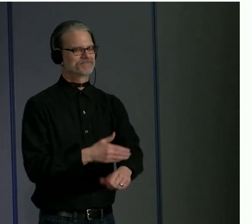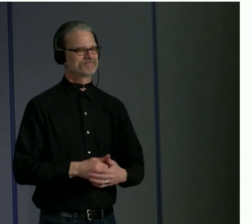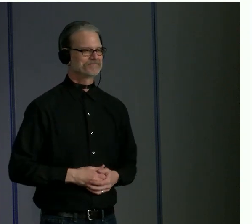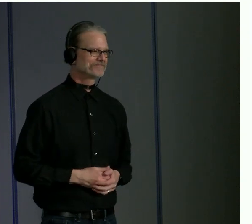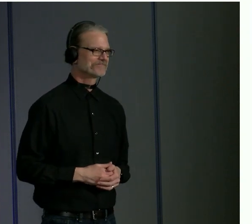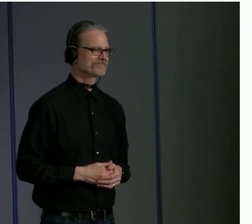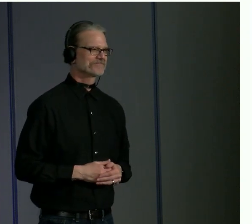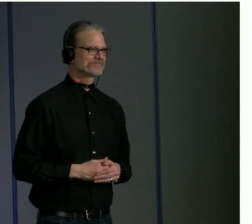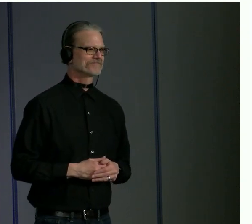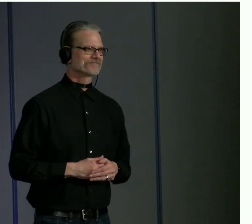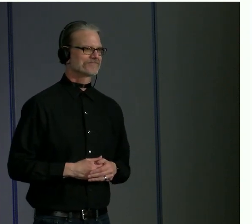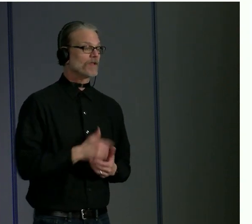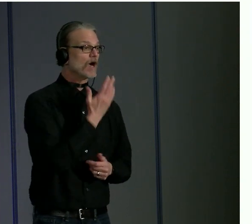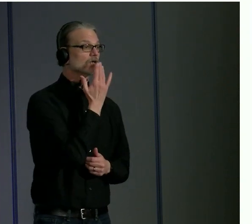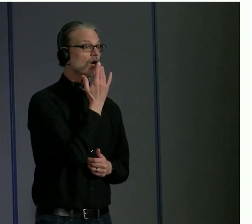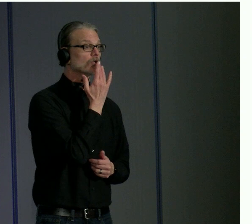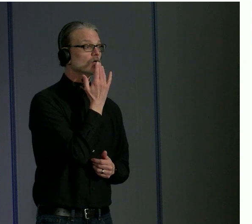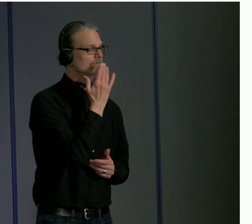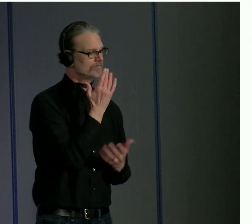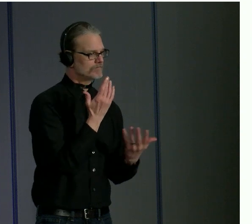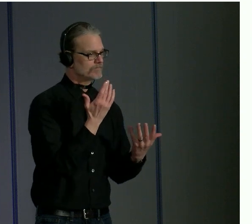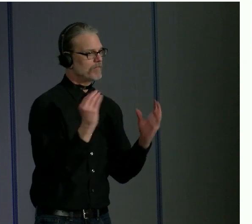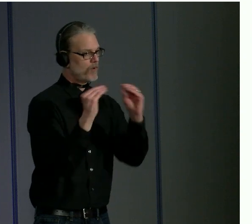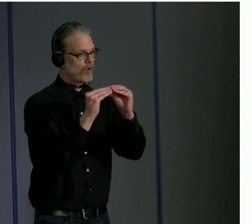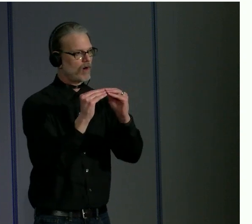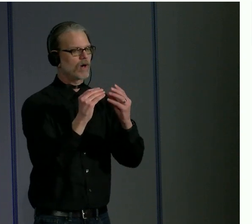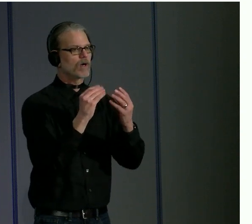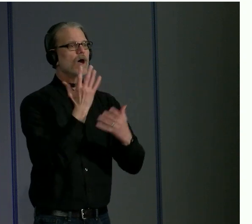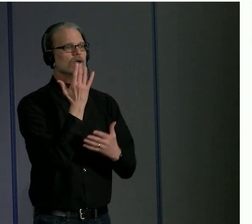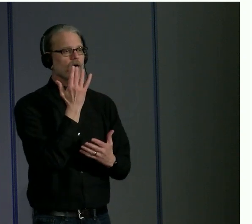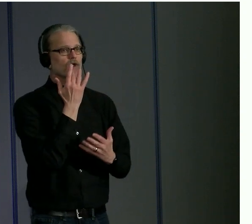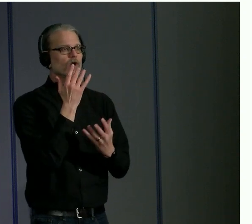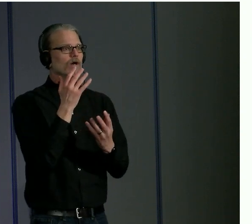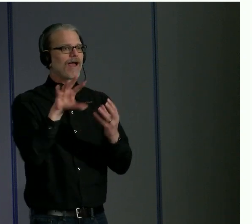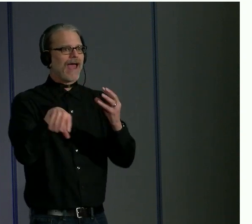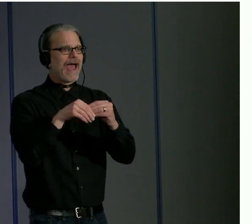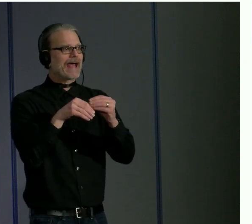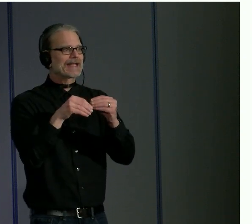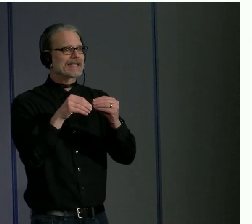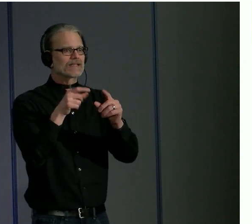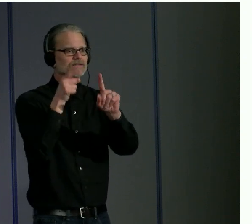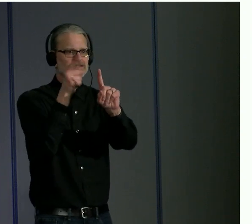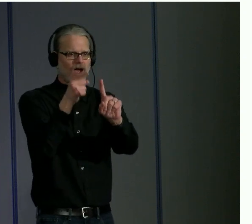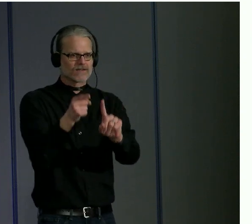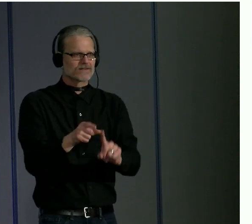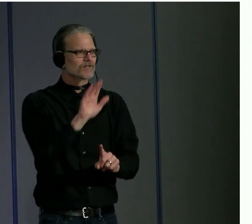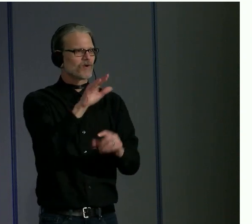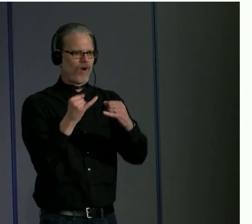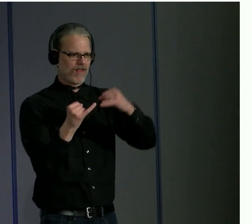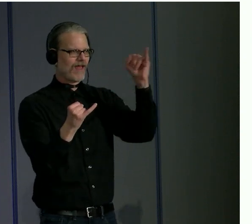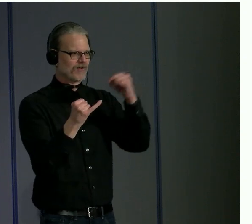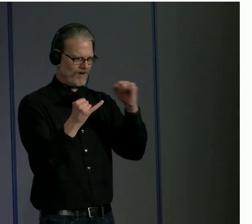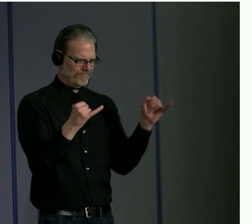More than color alone, we talk about color. Simply adding dots to our line graph. In this case, we